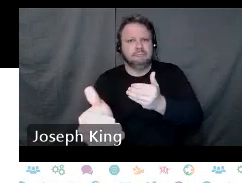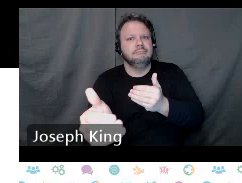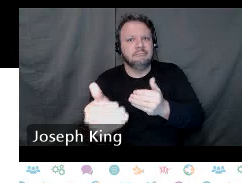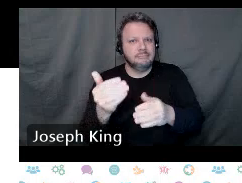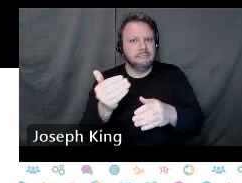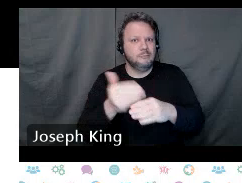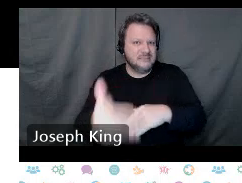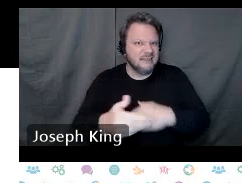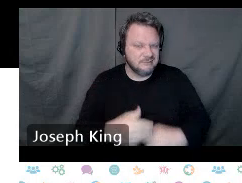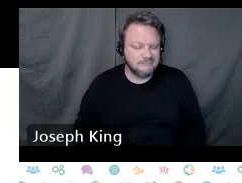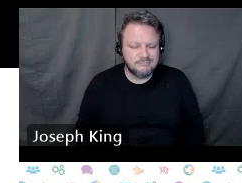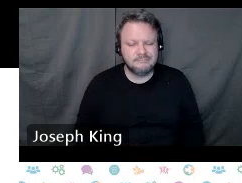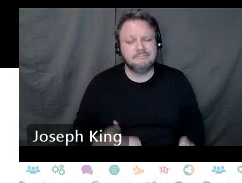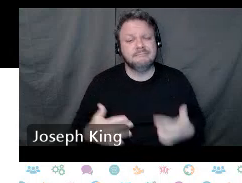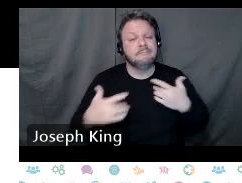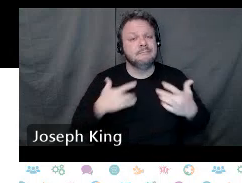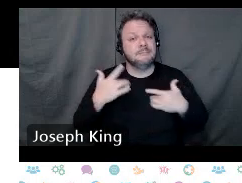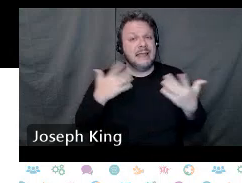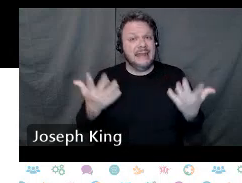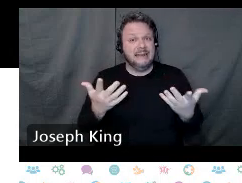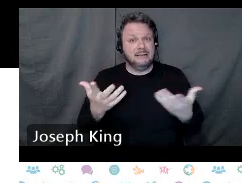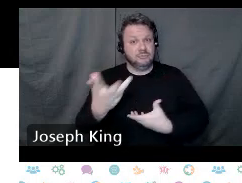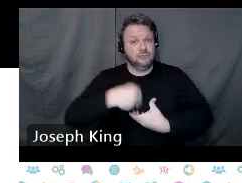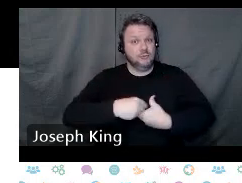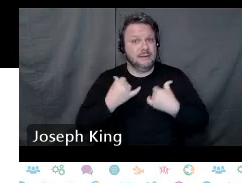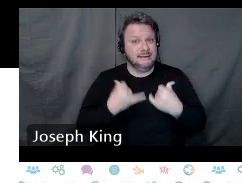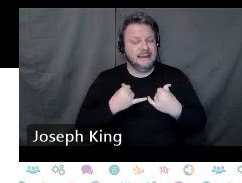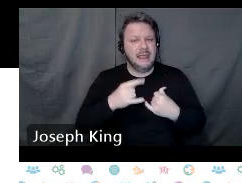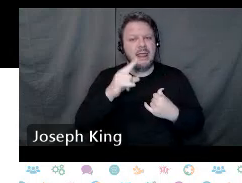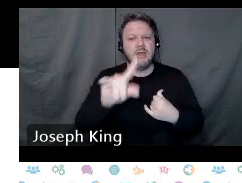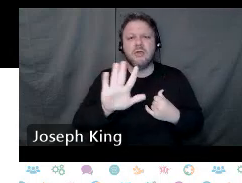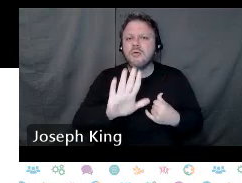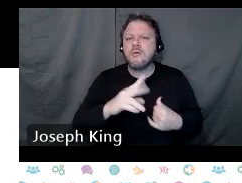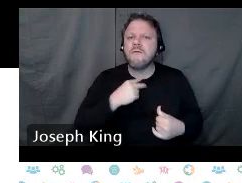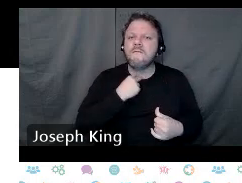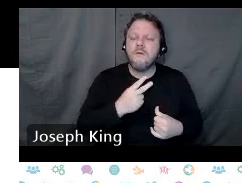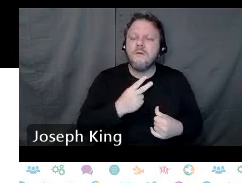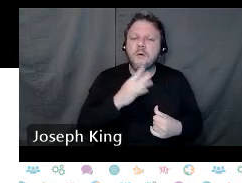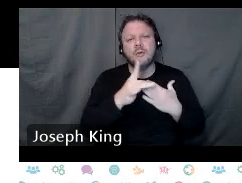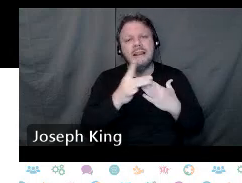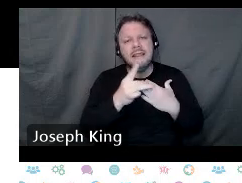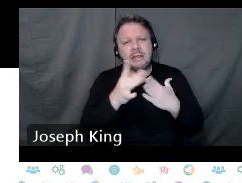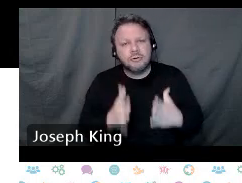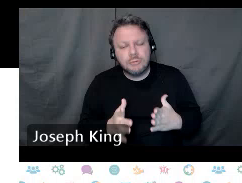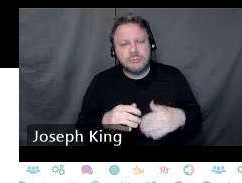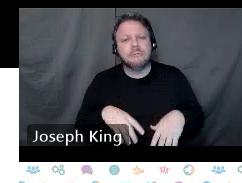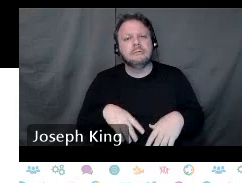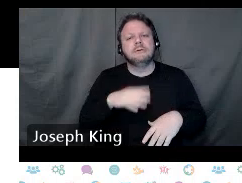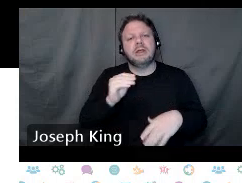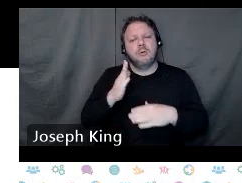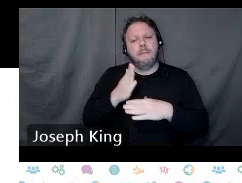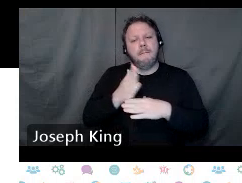We're just so excited that you're here with us today. Your voice, your leadership and your partnership are